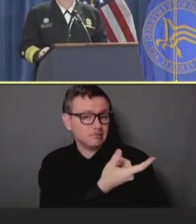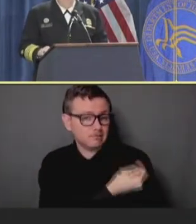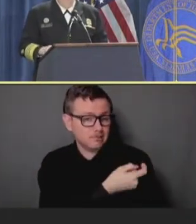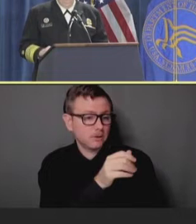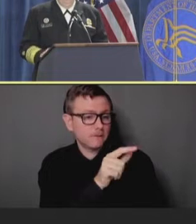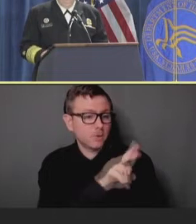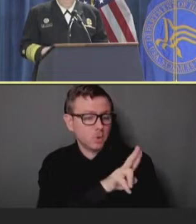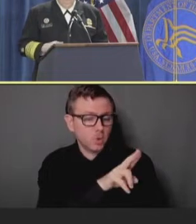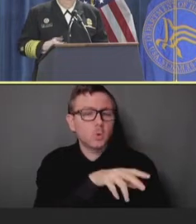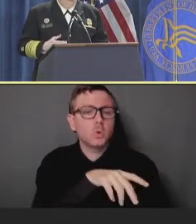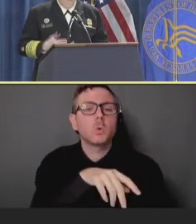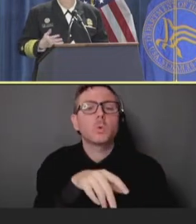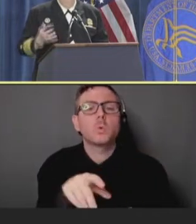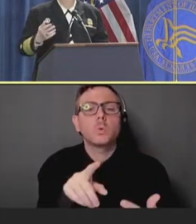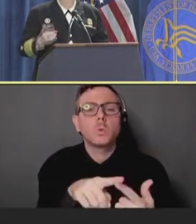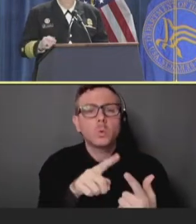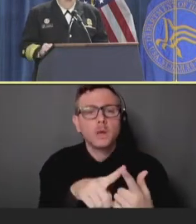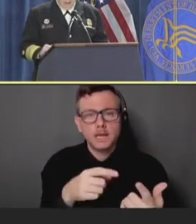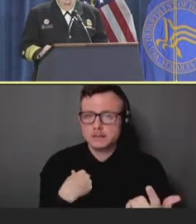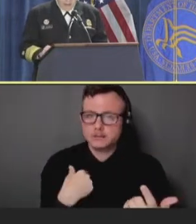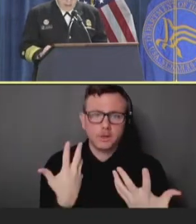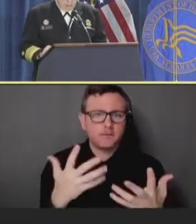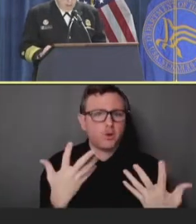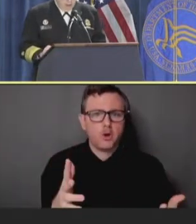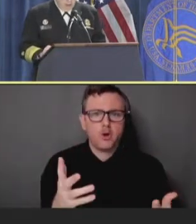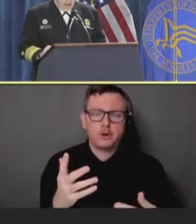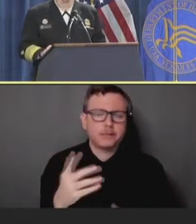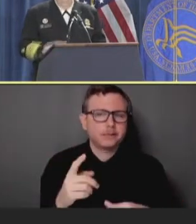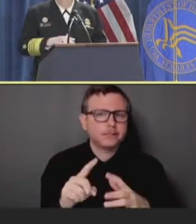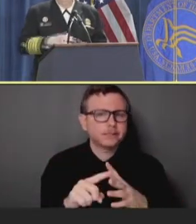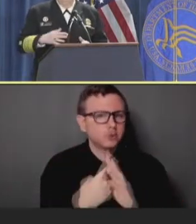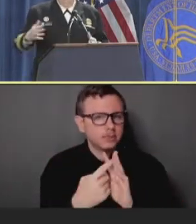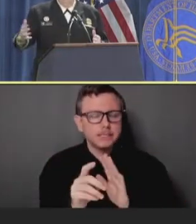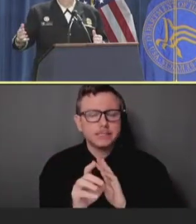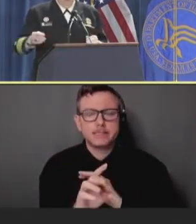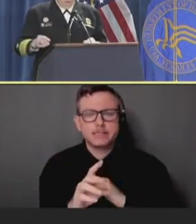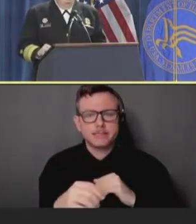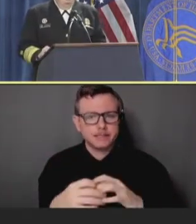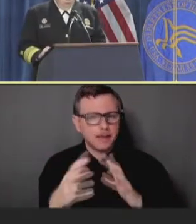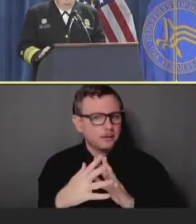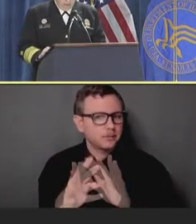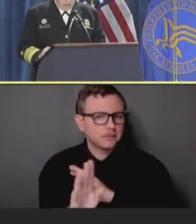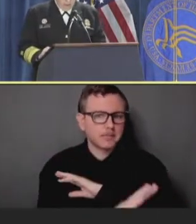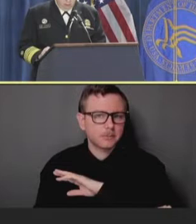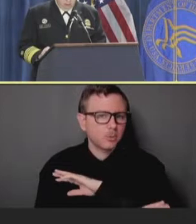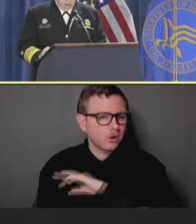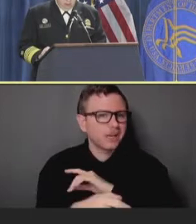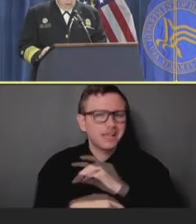starting as we have done already in September, and for the entire flu season.